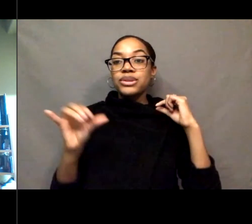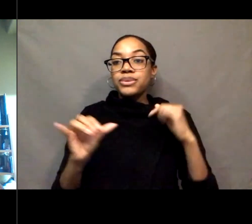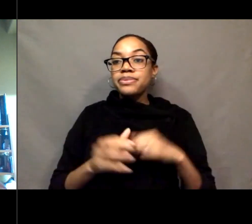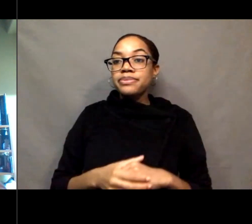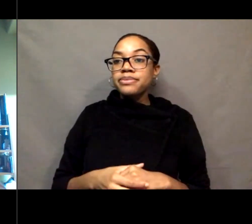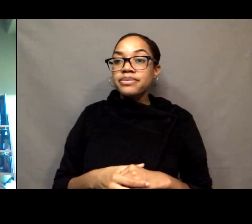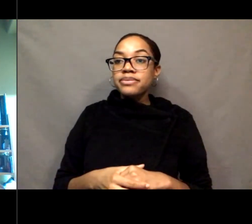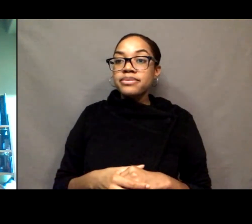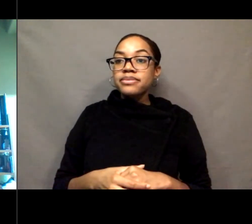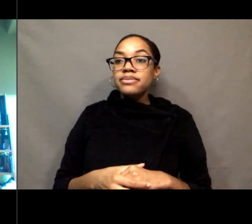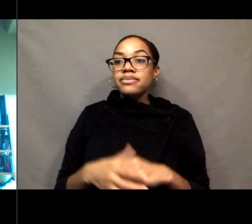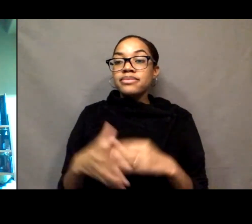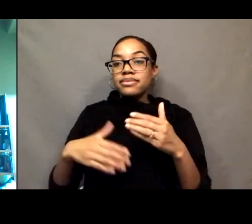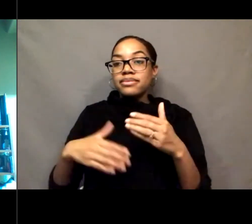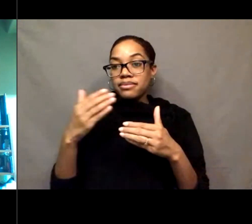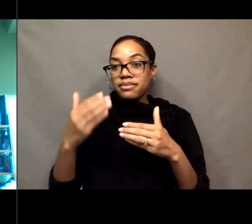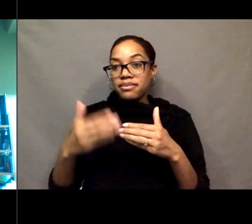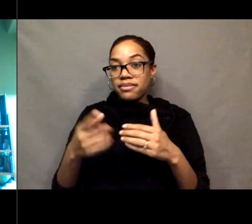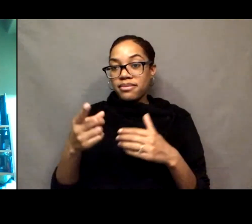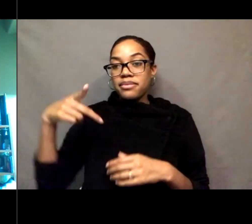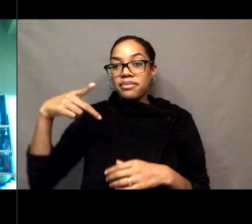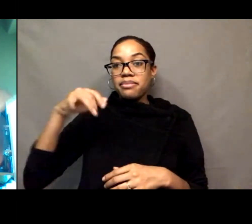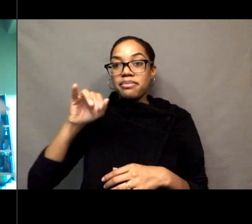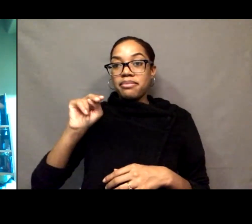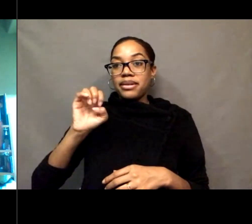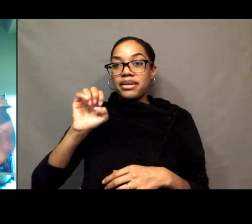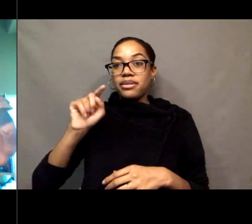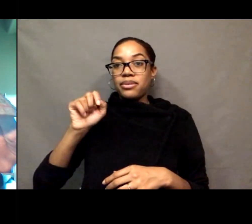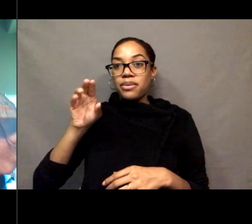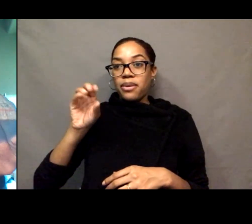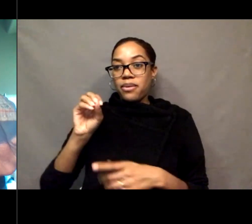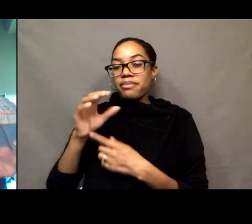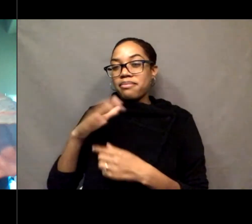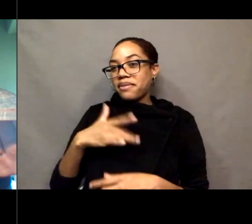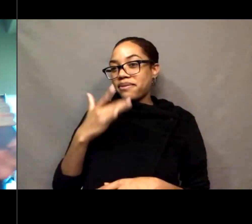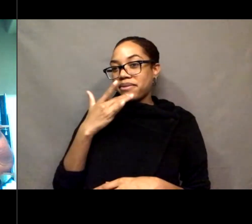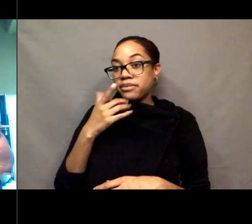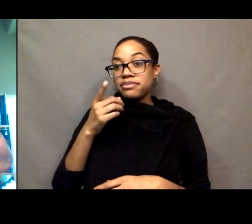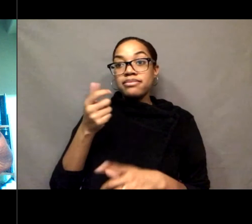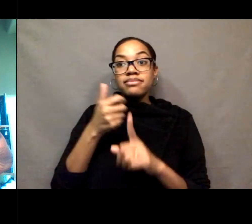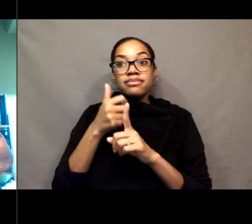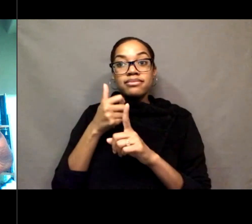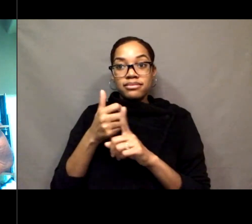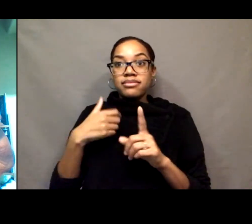The next one is a pinto abalone one of my favorites. Pintos are are a bit domy as well,